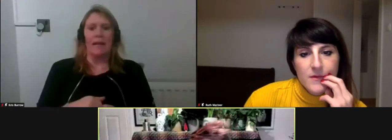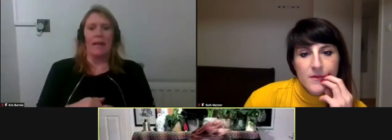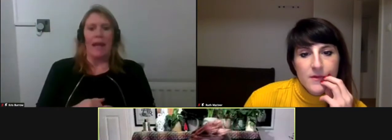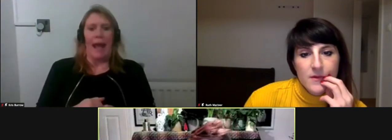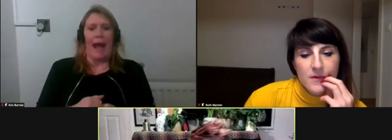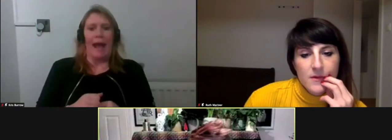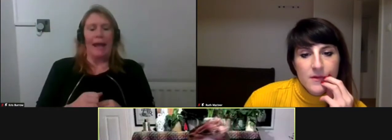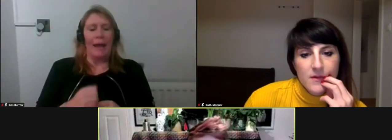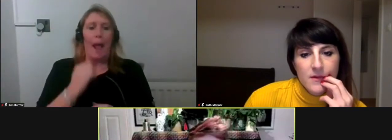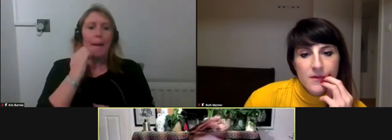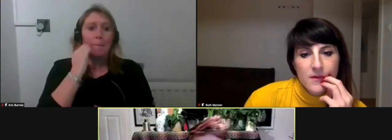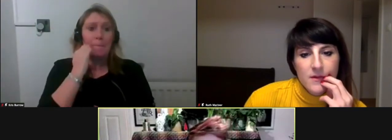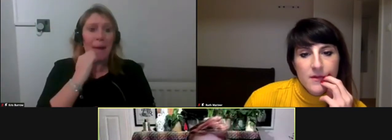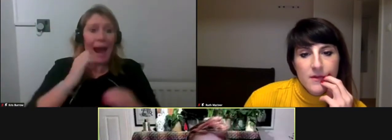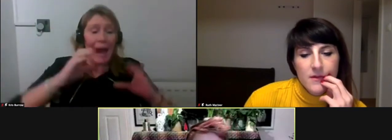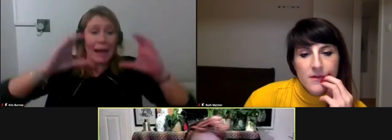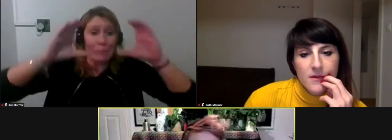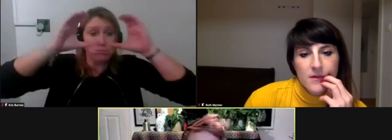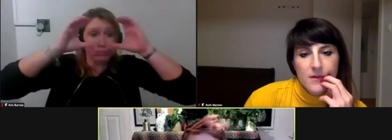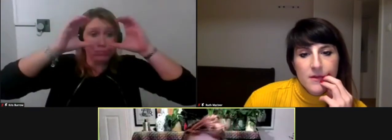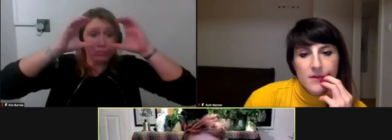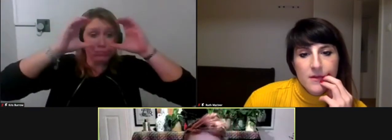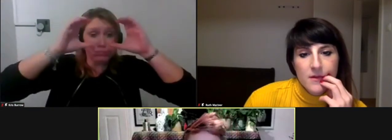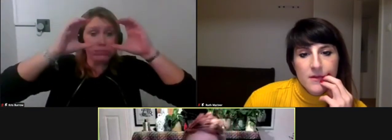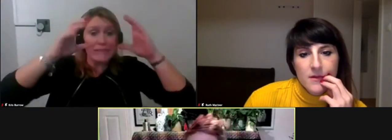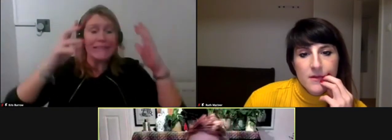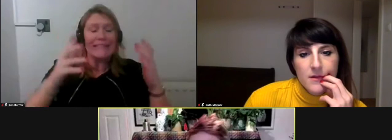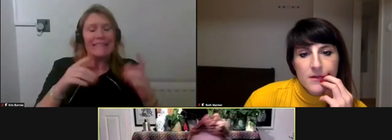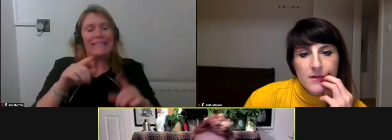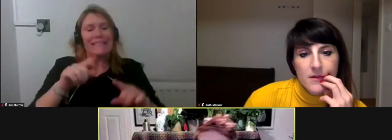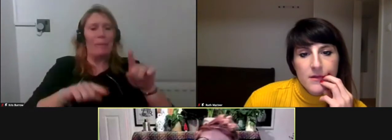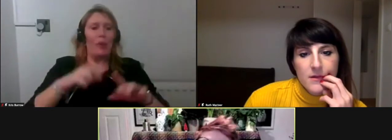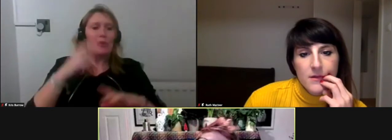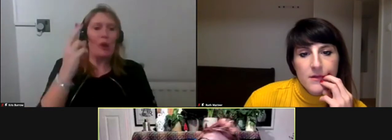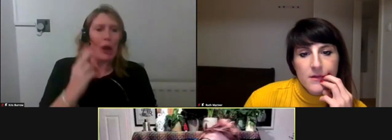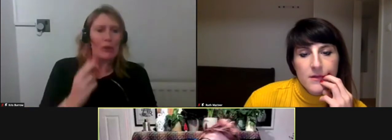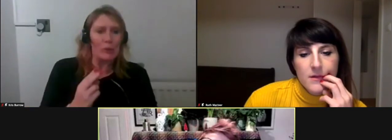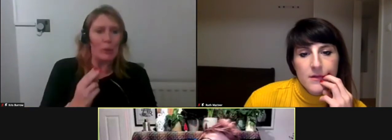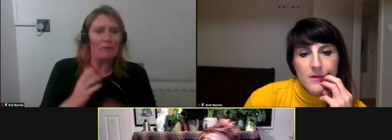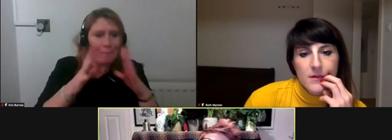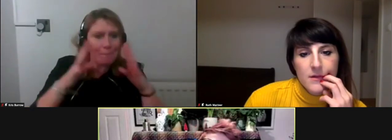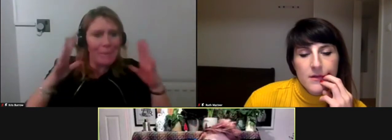glasses which are a little bit cartoon-ish, you might say. I also have